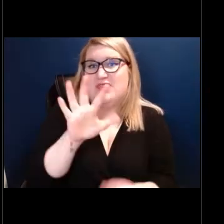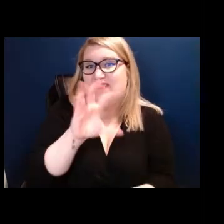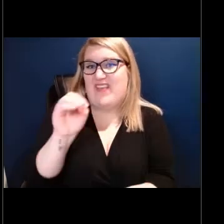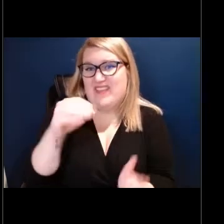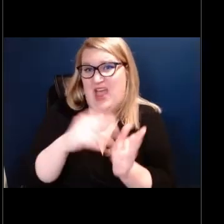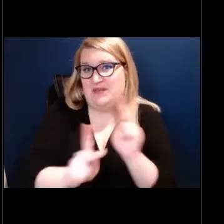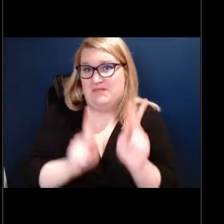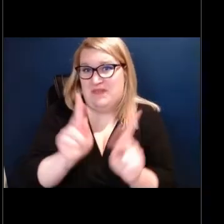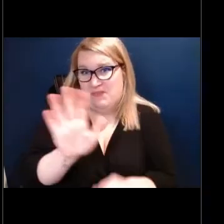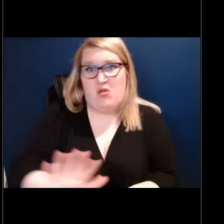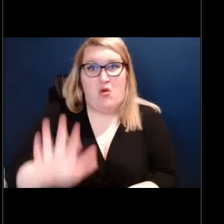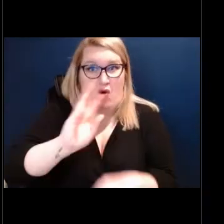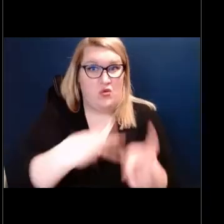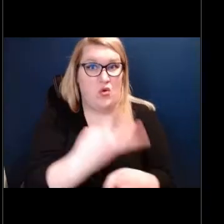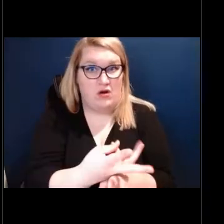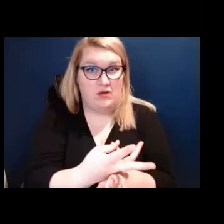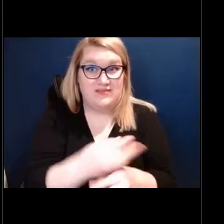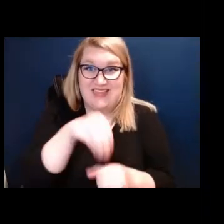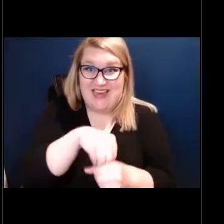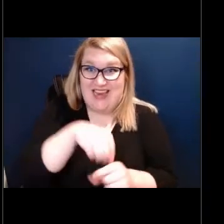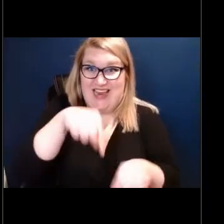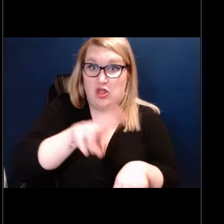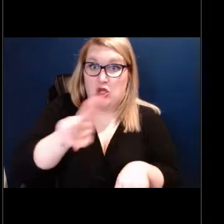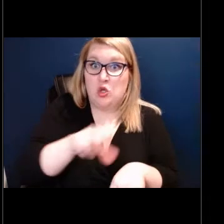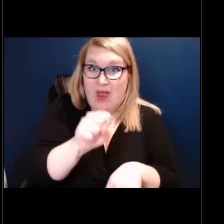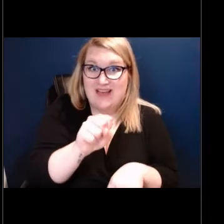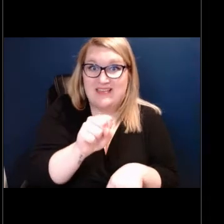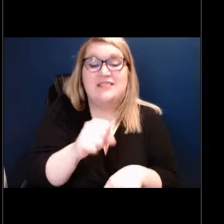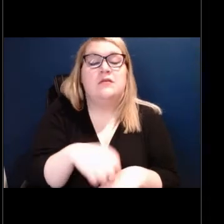In the U.S alone, it saved over 9,400 people.